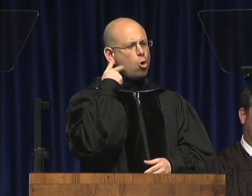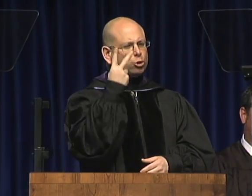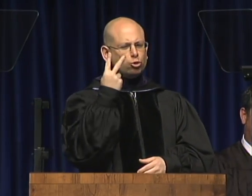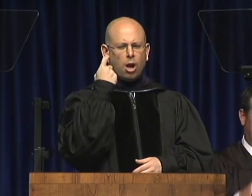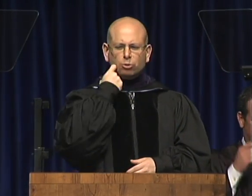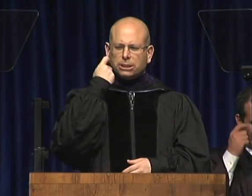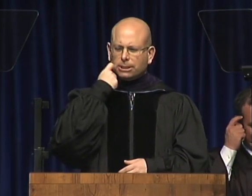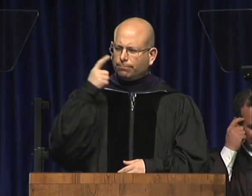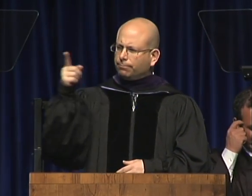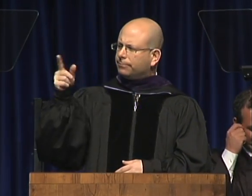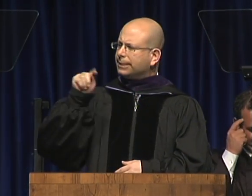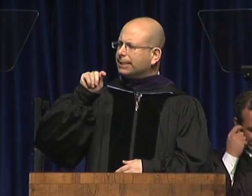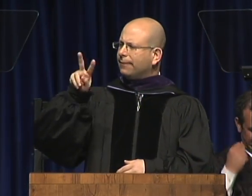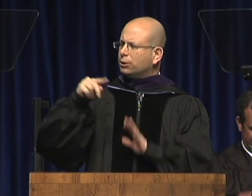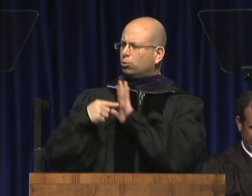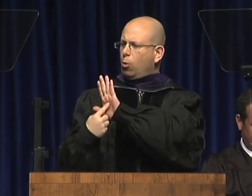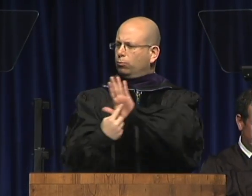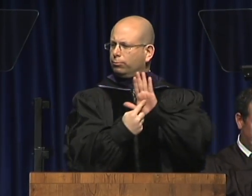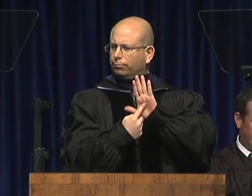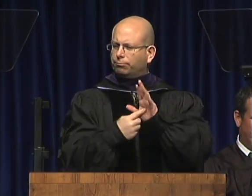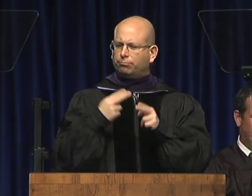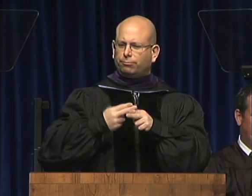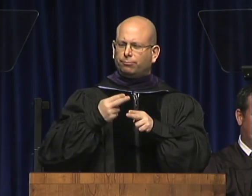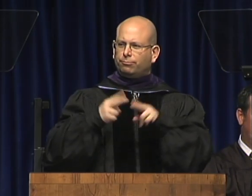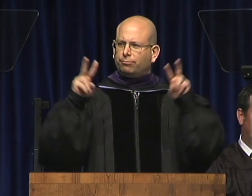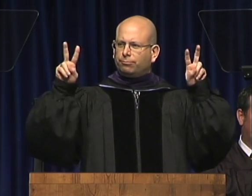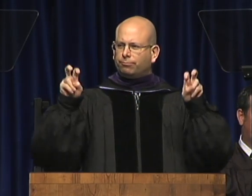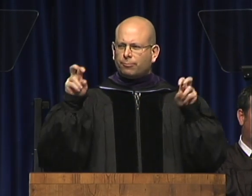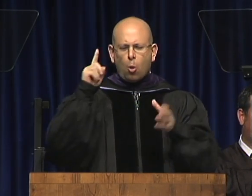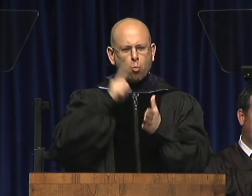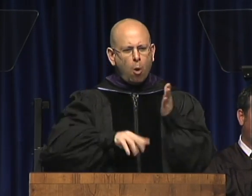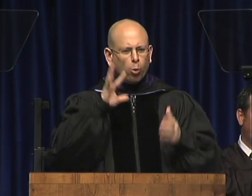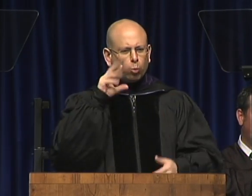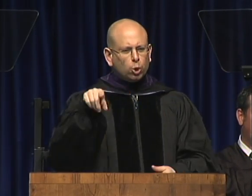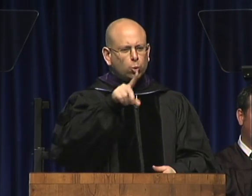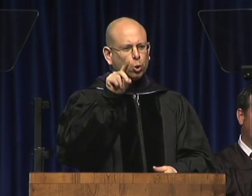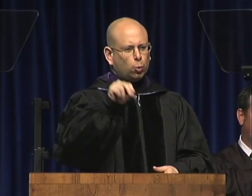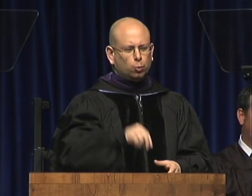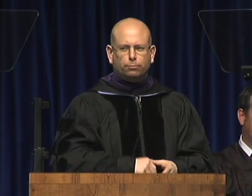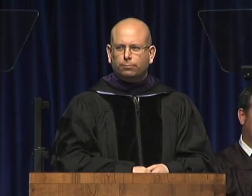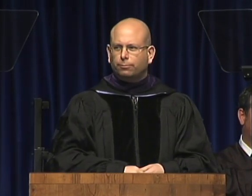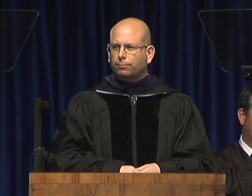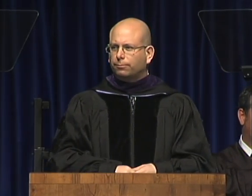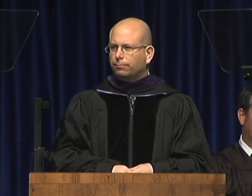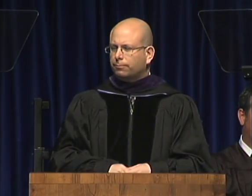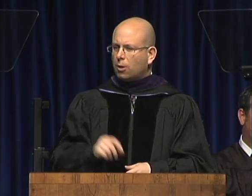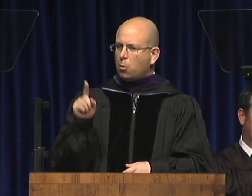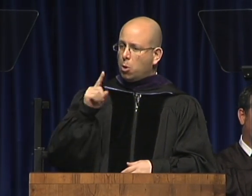I don't know if you just saw the recent TV show called "What Would You Do?"